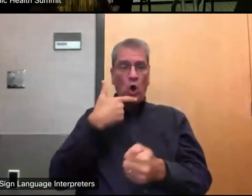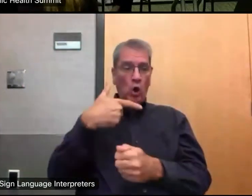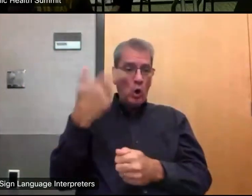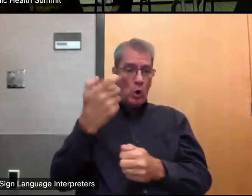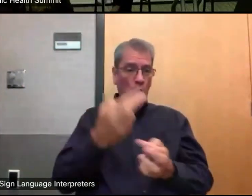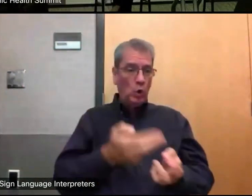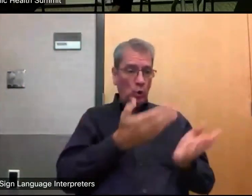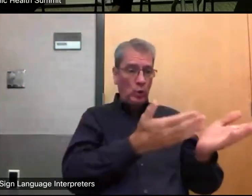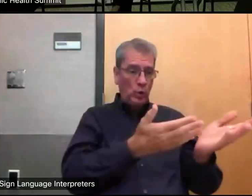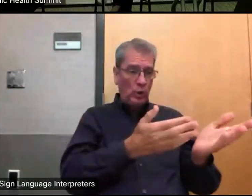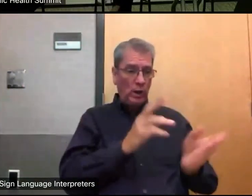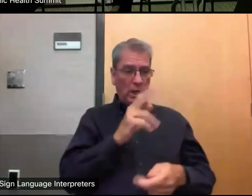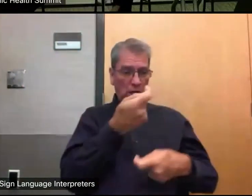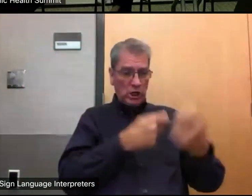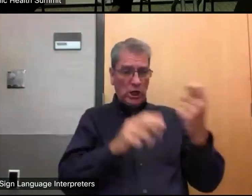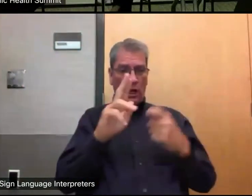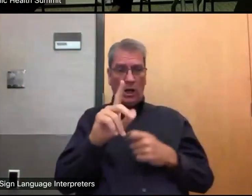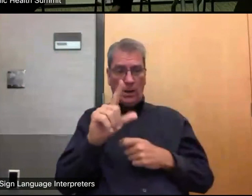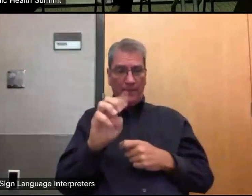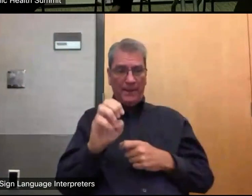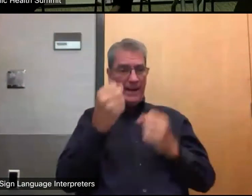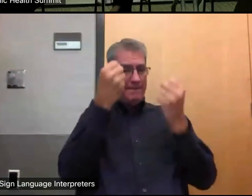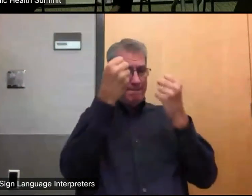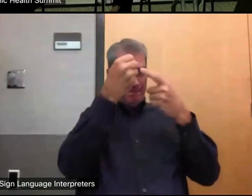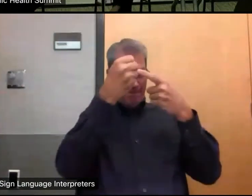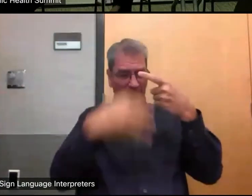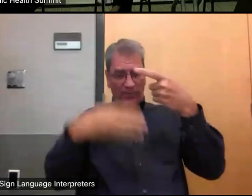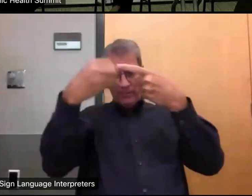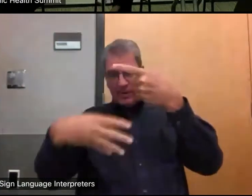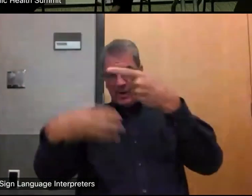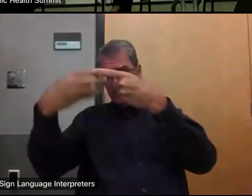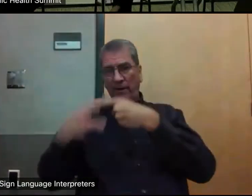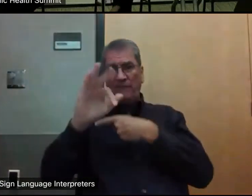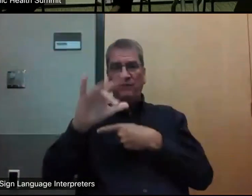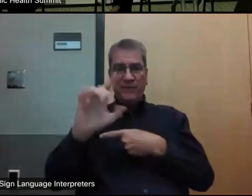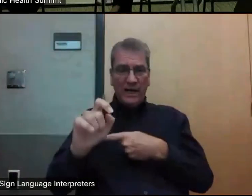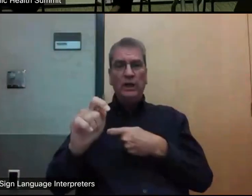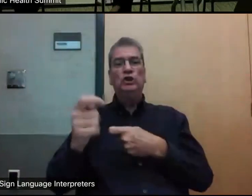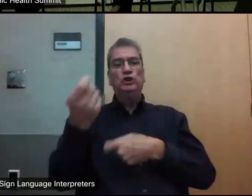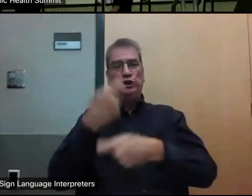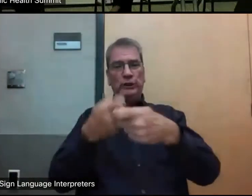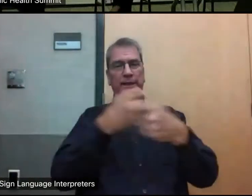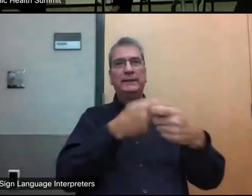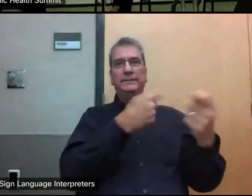update, like, hundreds of files. hundreds of files And get them all done, translated like the behind the scenes that were really, really